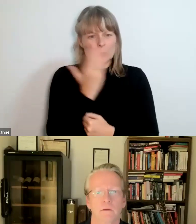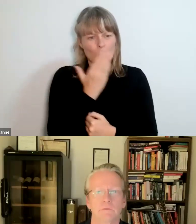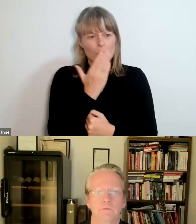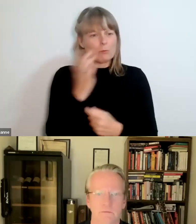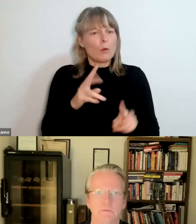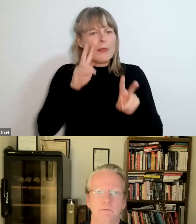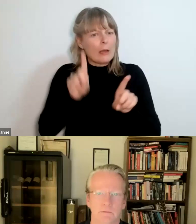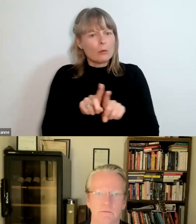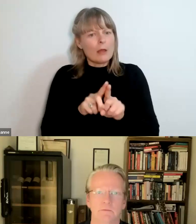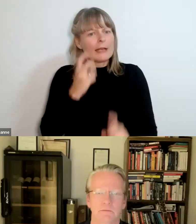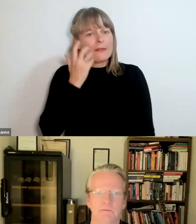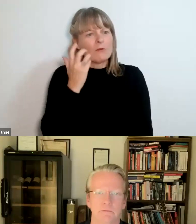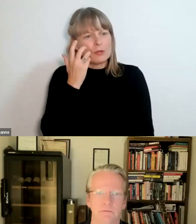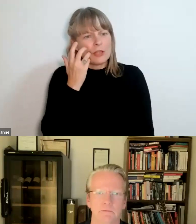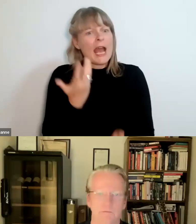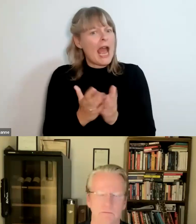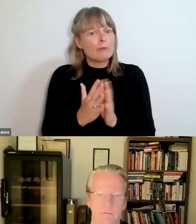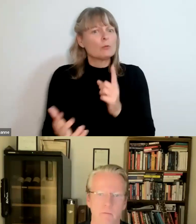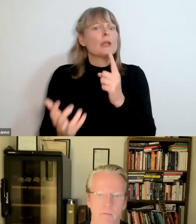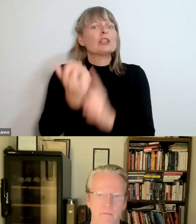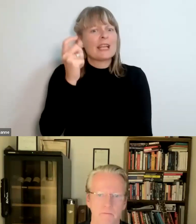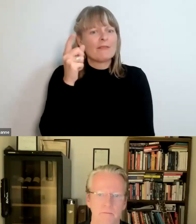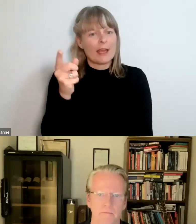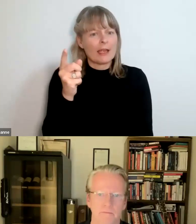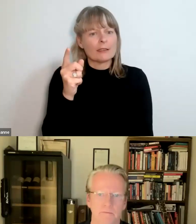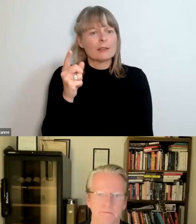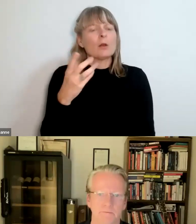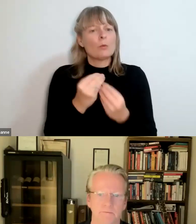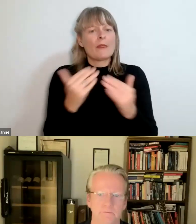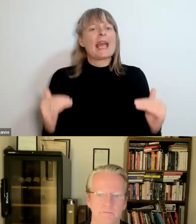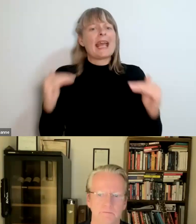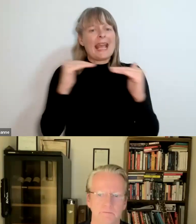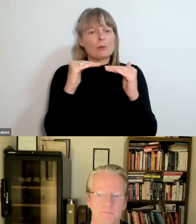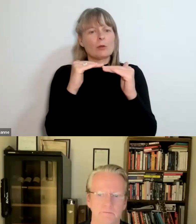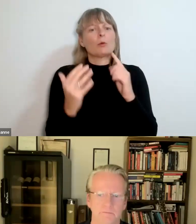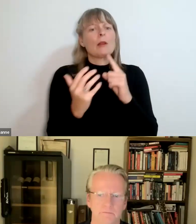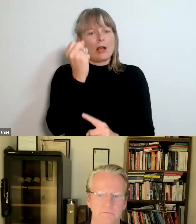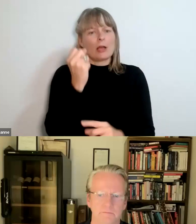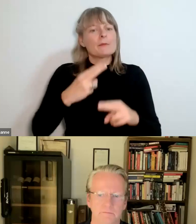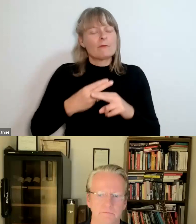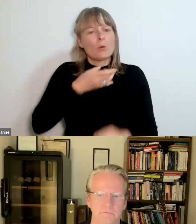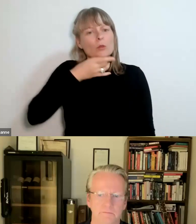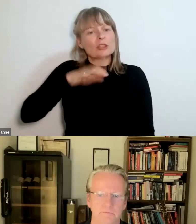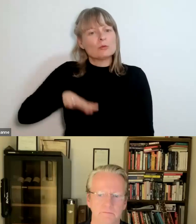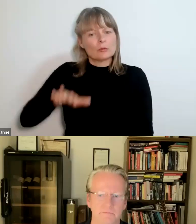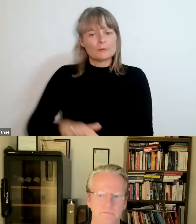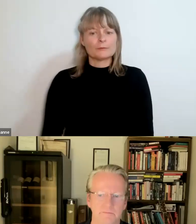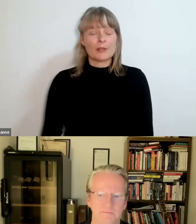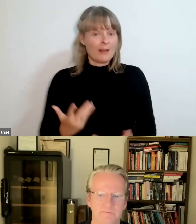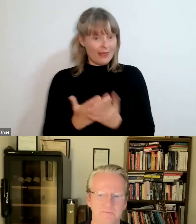to think about how would you reinvent schools, what would that look like an how would you get there from where